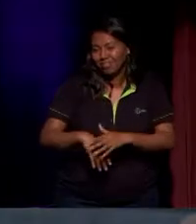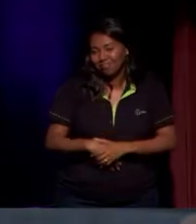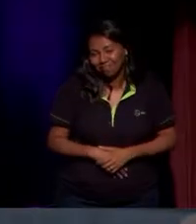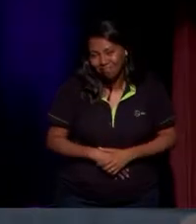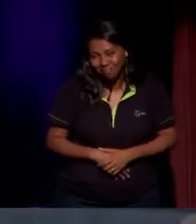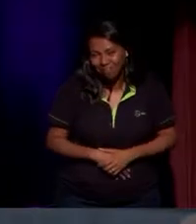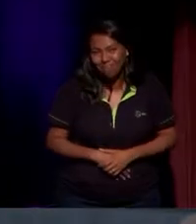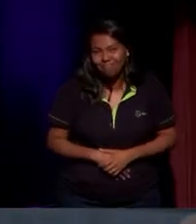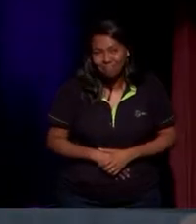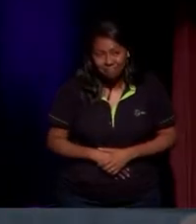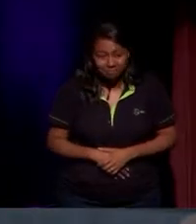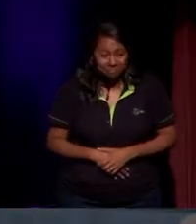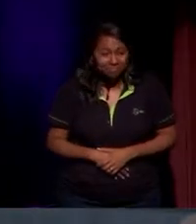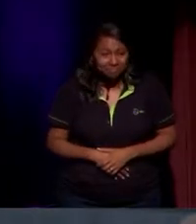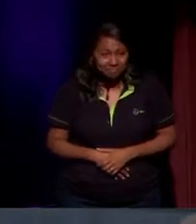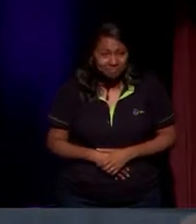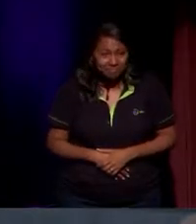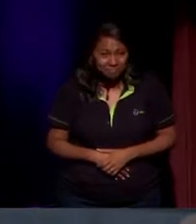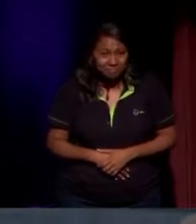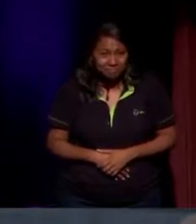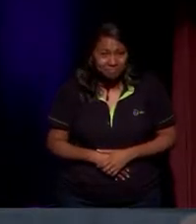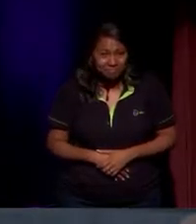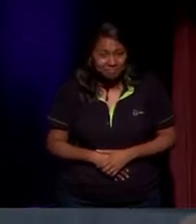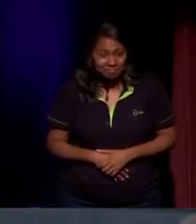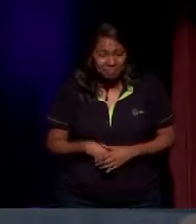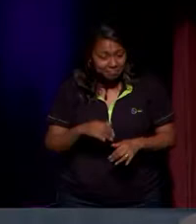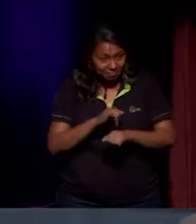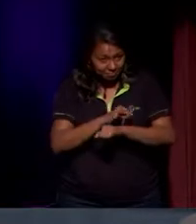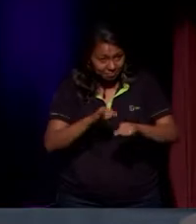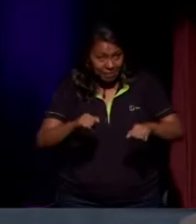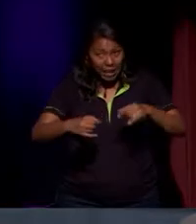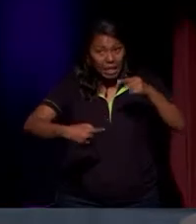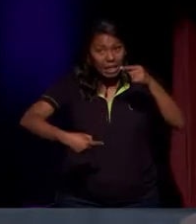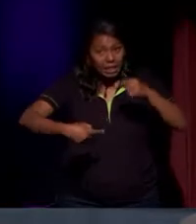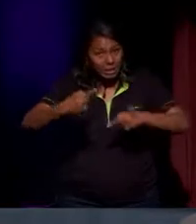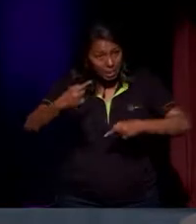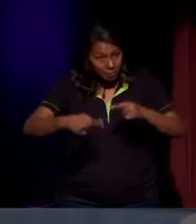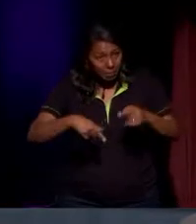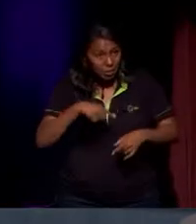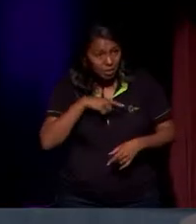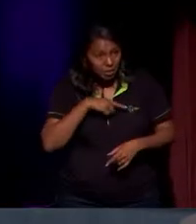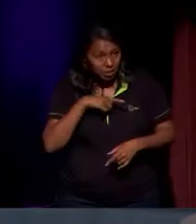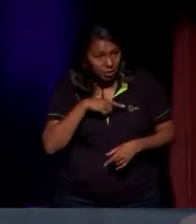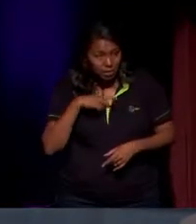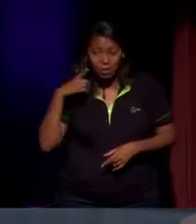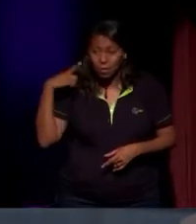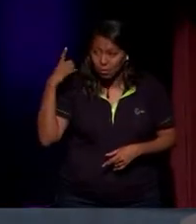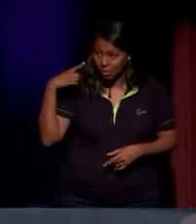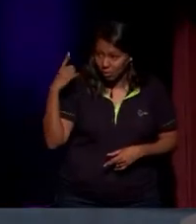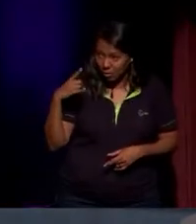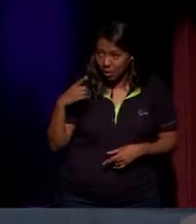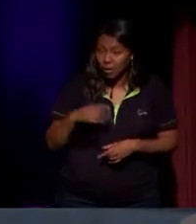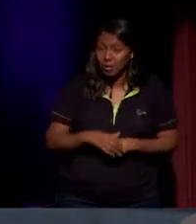And I finish, for example, saying that there was a debate with deputies of the Assembly of the Republic,